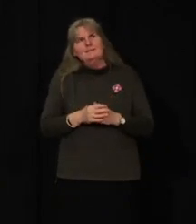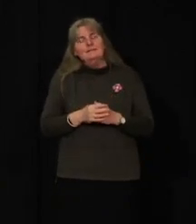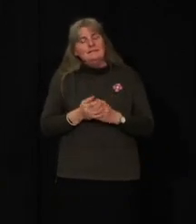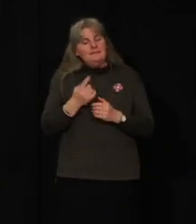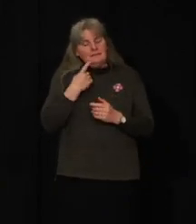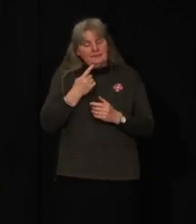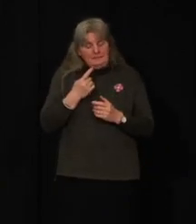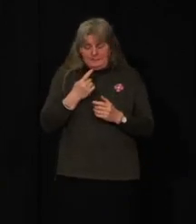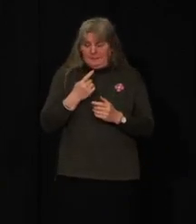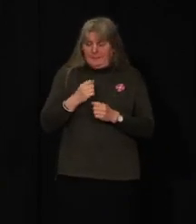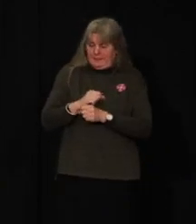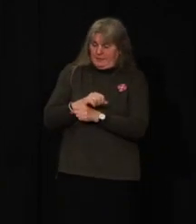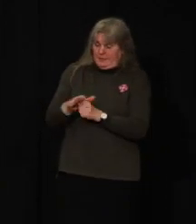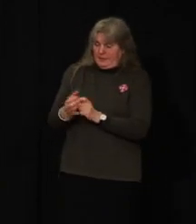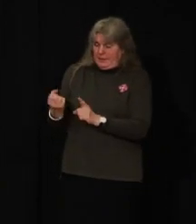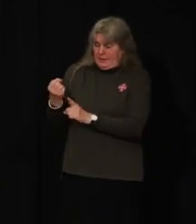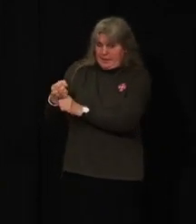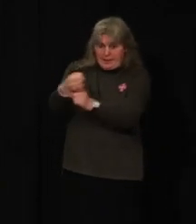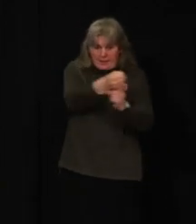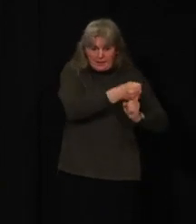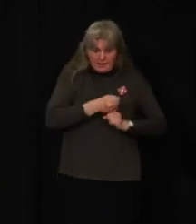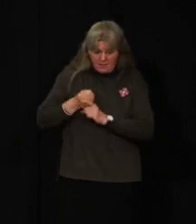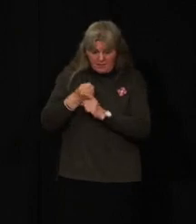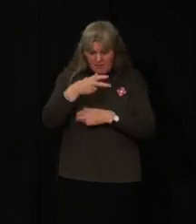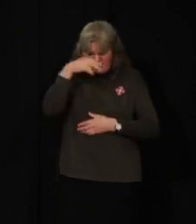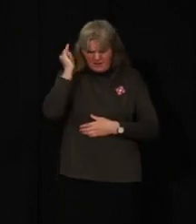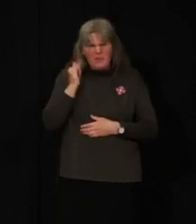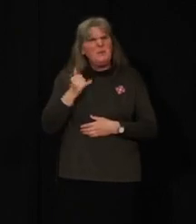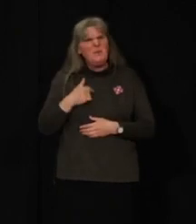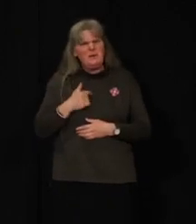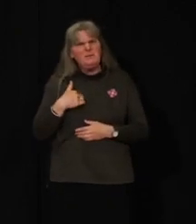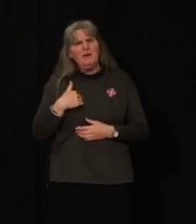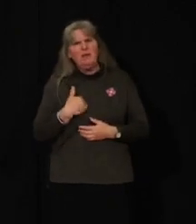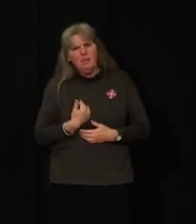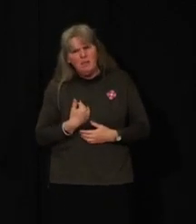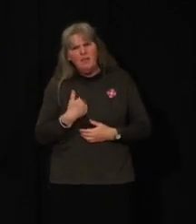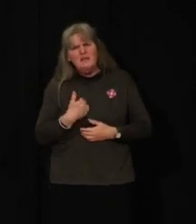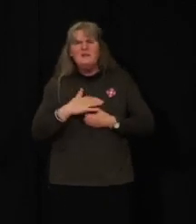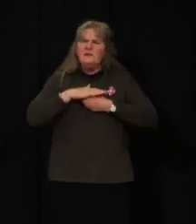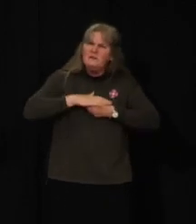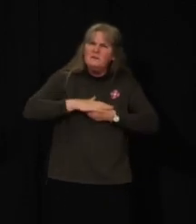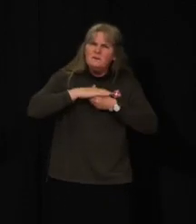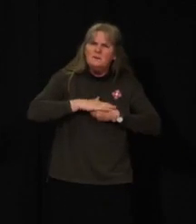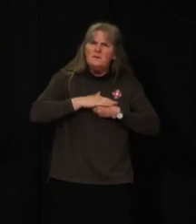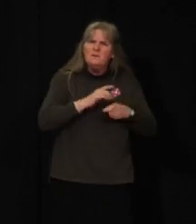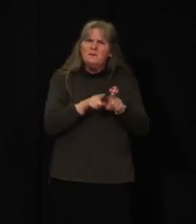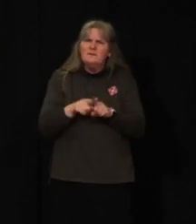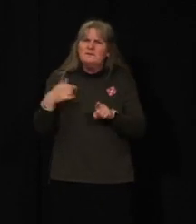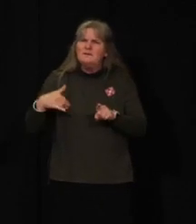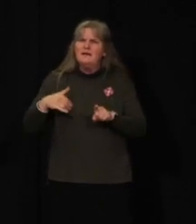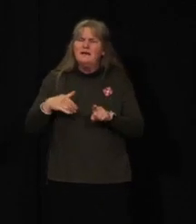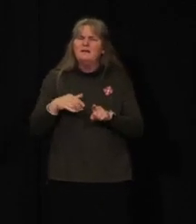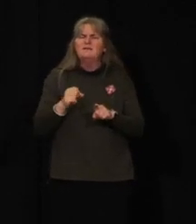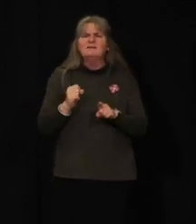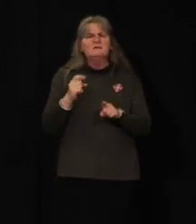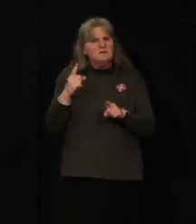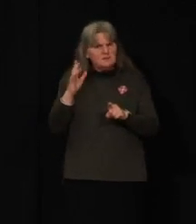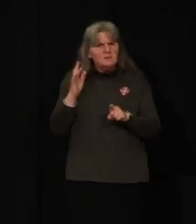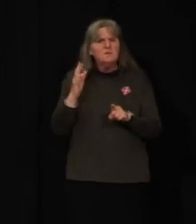This strange bird and that this new virus has put out to our communities is wearing and it is stressful. We may be moving away from the